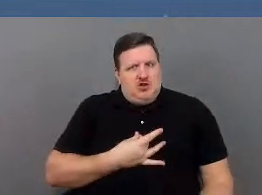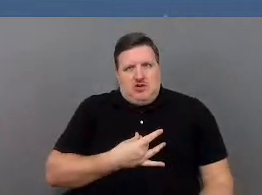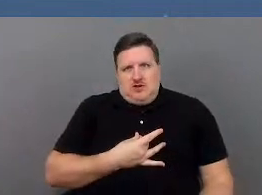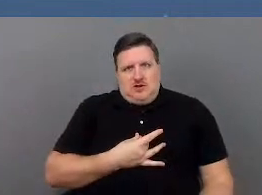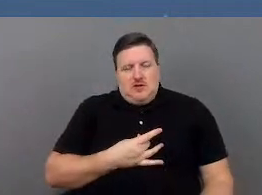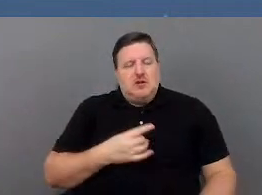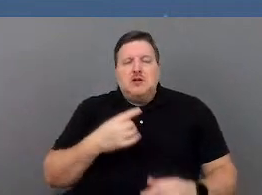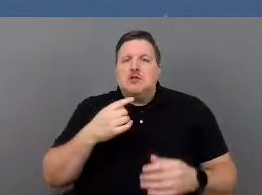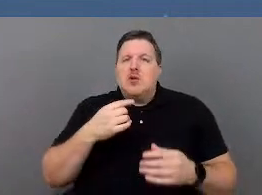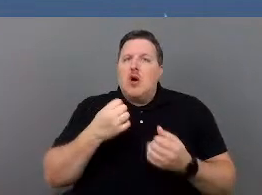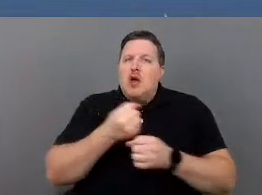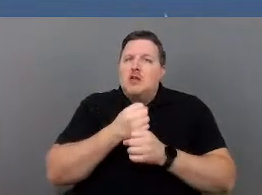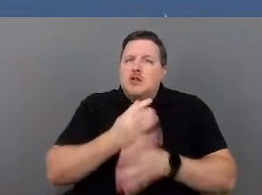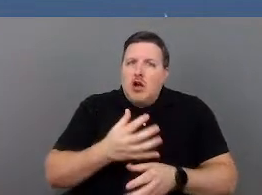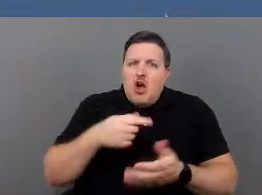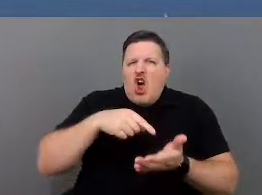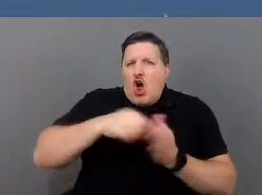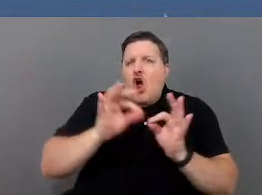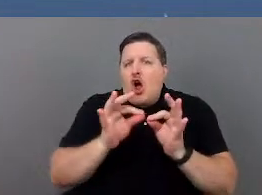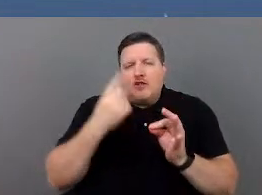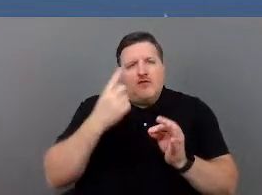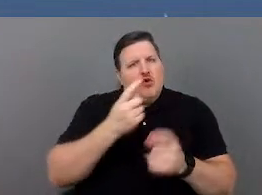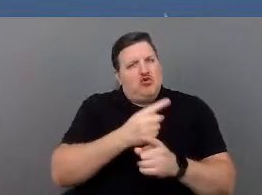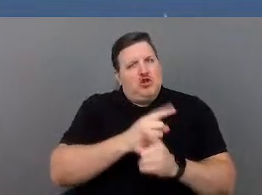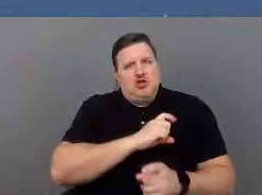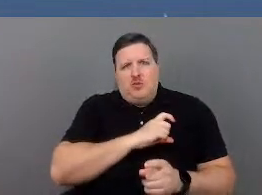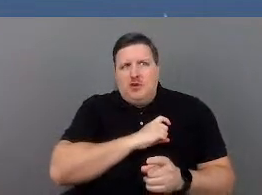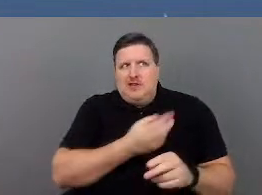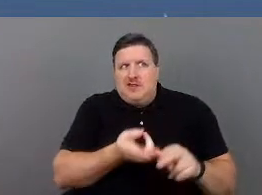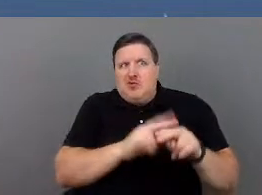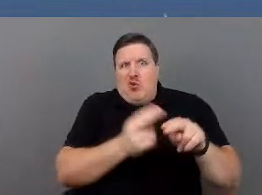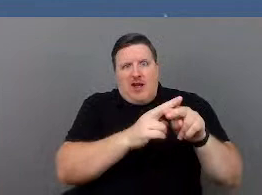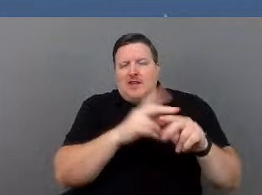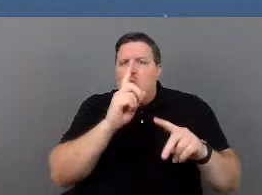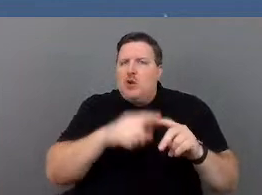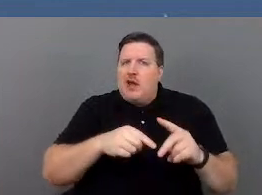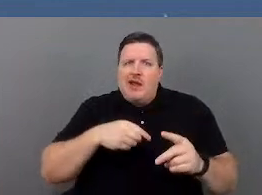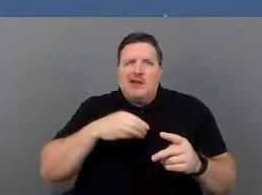SO AS COSTS FOR TRADITIONAL POLICE KEEP RISING WE CAN'T KEEP PUMPING MONEY INTO A BROKEN SYSTEM.